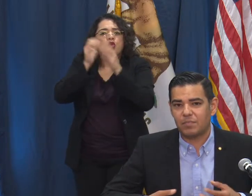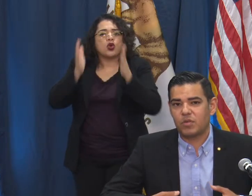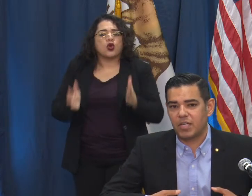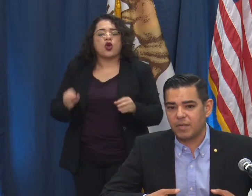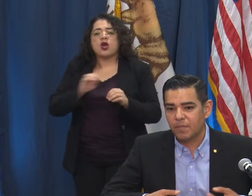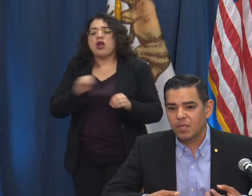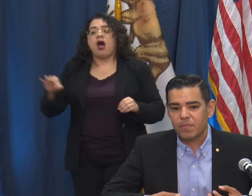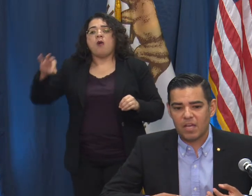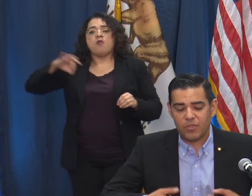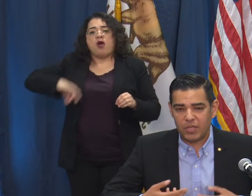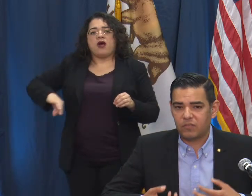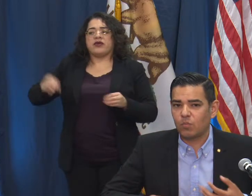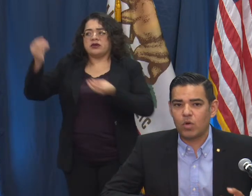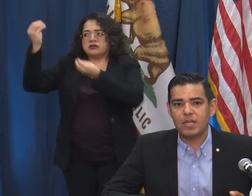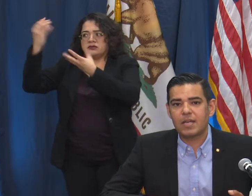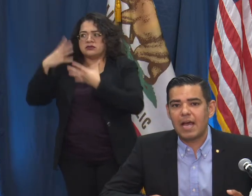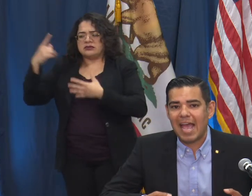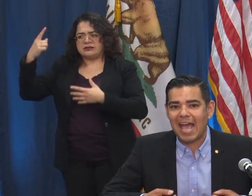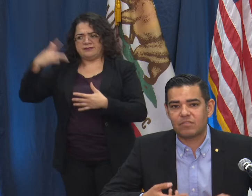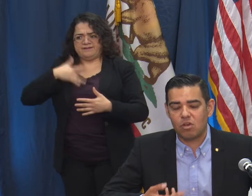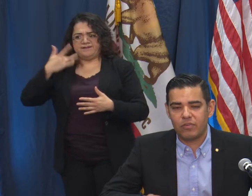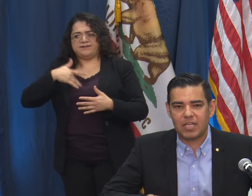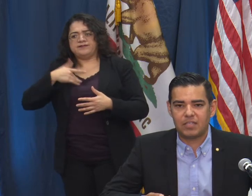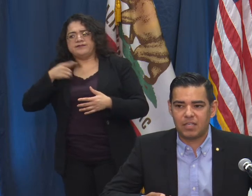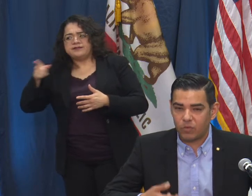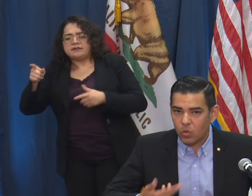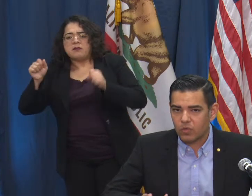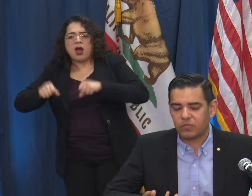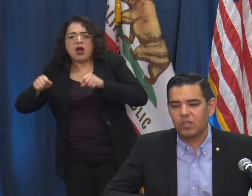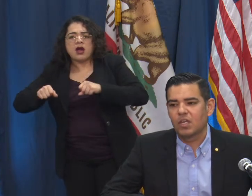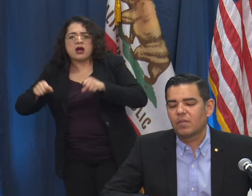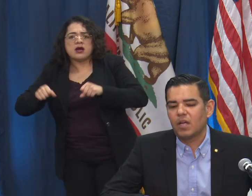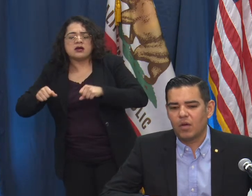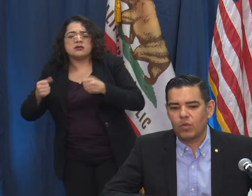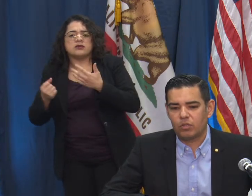community thinks someone has COVID-19 of course we will